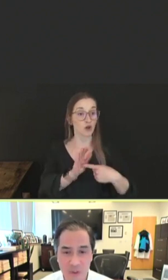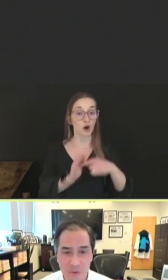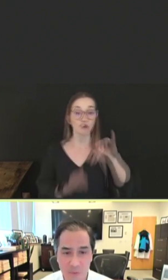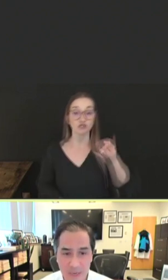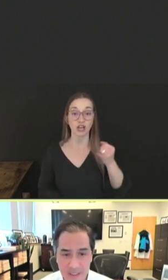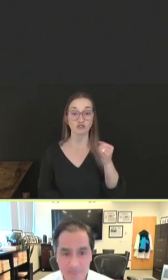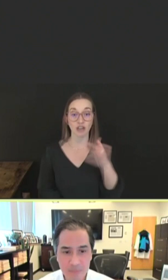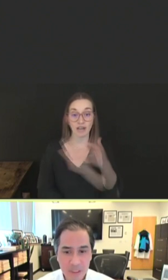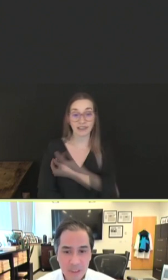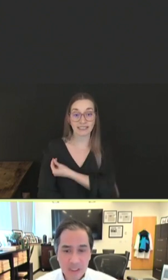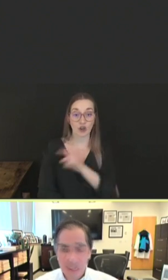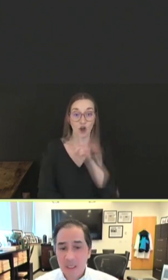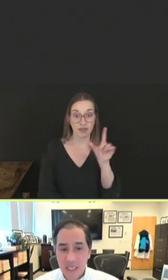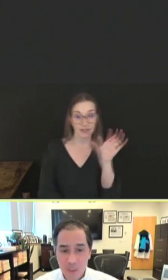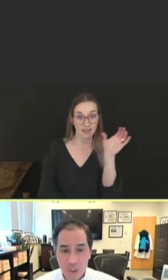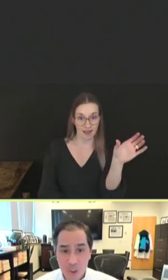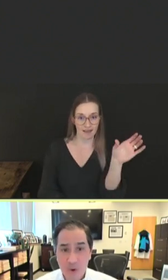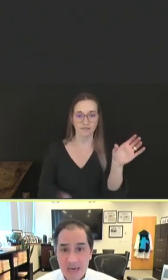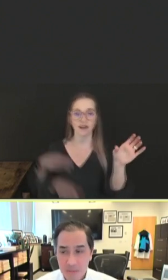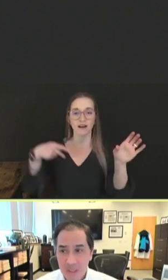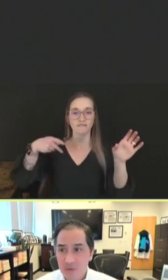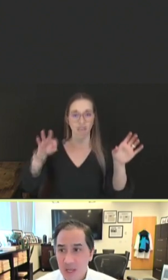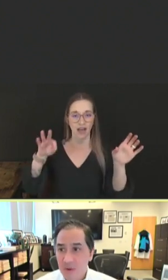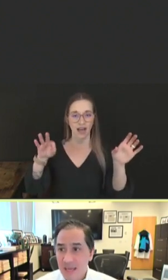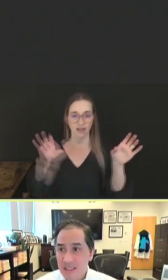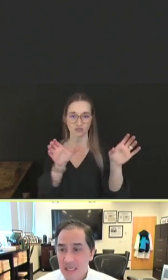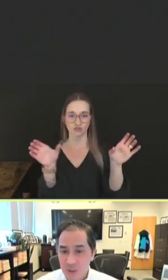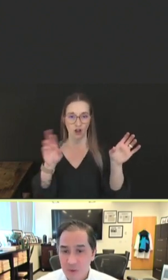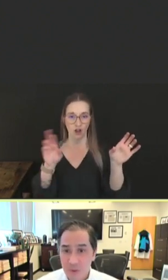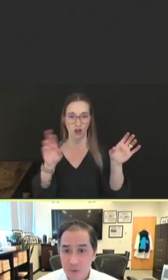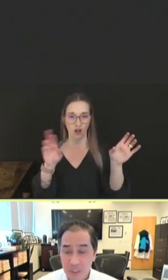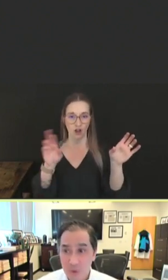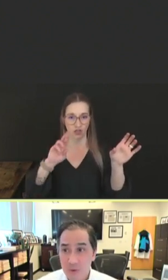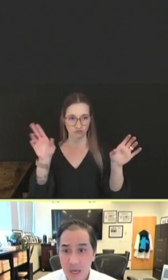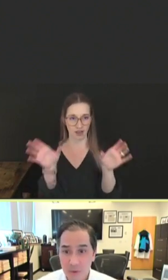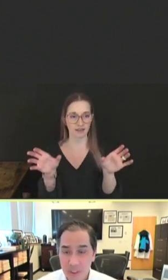shown on the right. Here, we show eight months following vaccinations. So these are not only